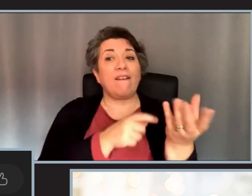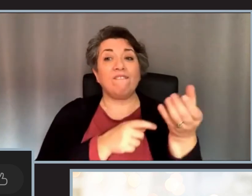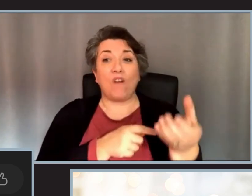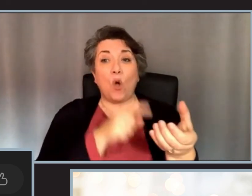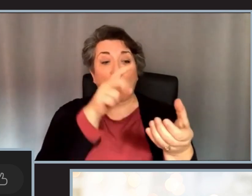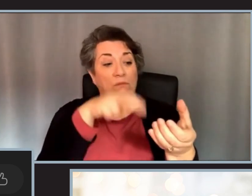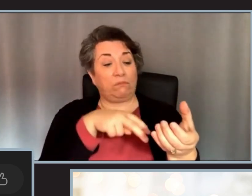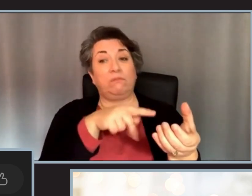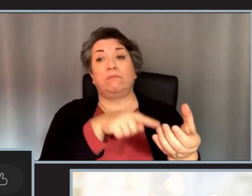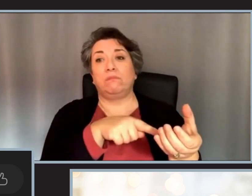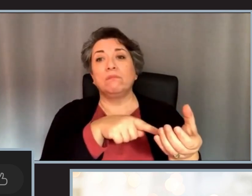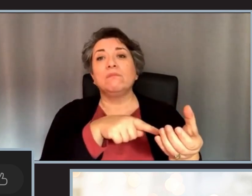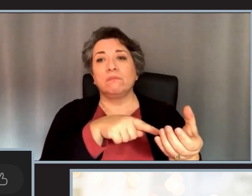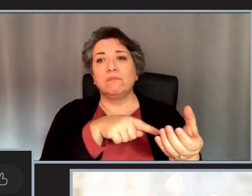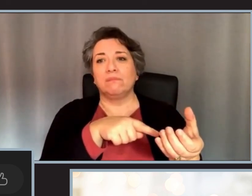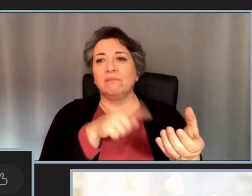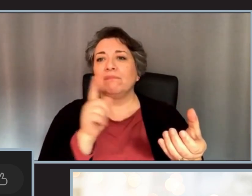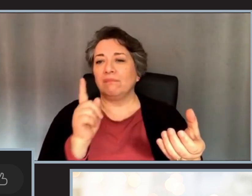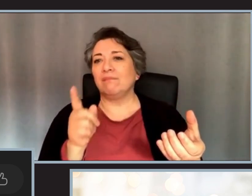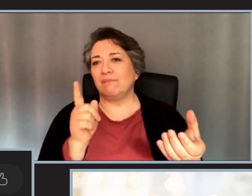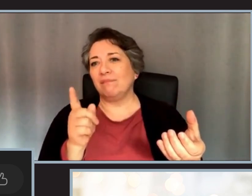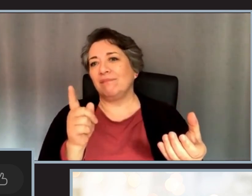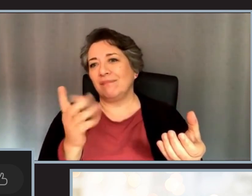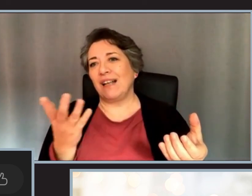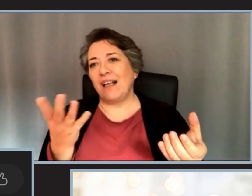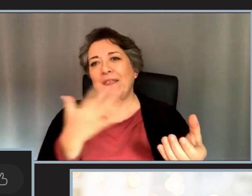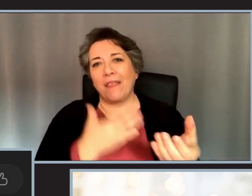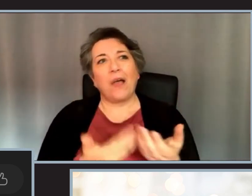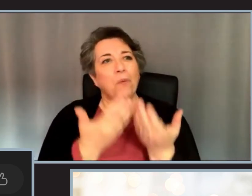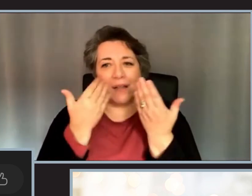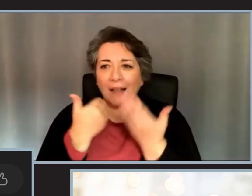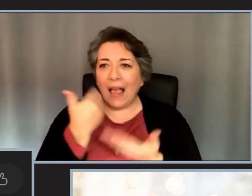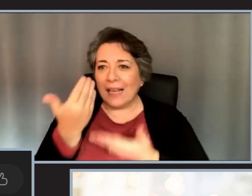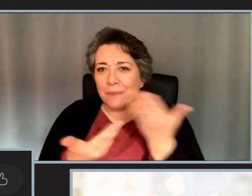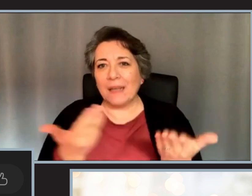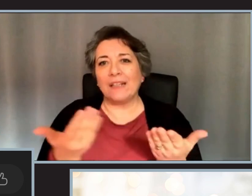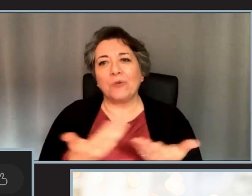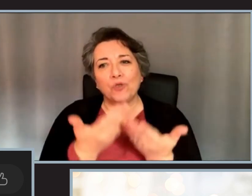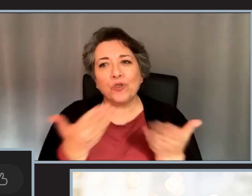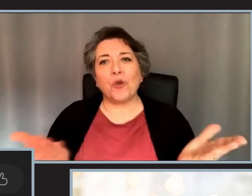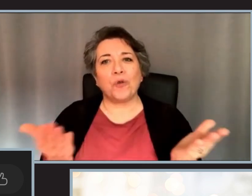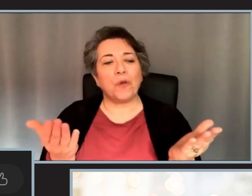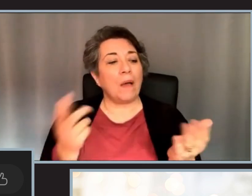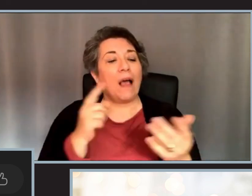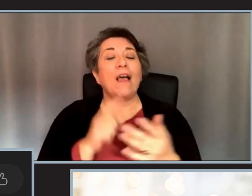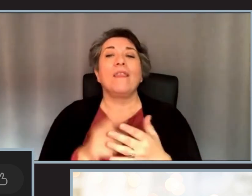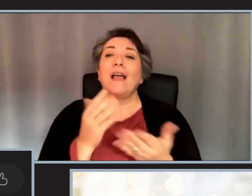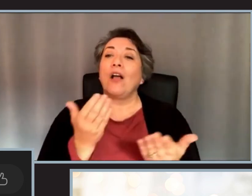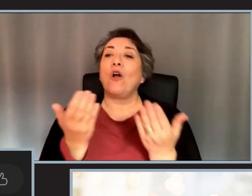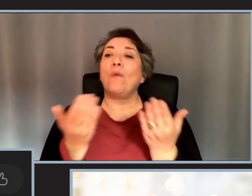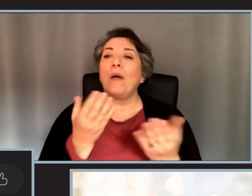That's a kind of situational impairment with screen glare and then ask them to compare something with really good contrast and the experience.